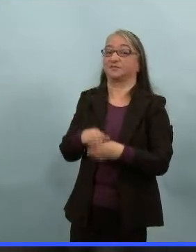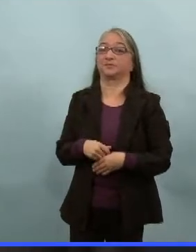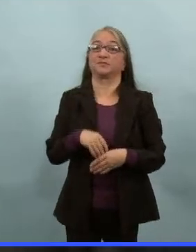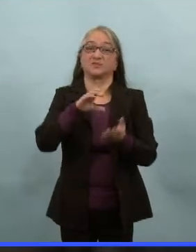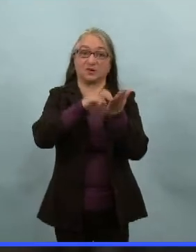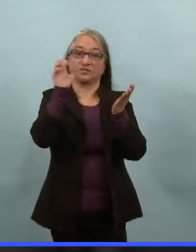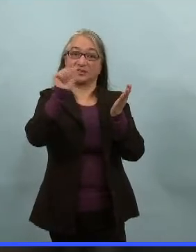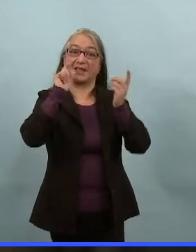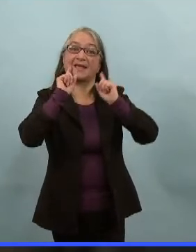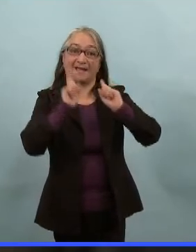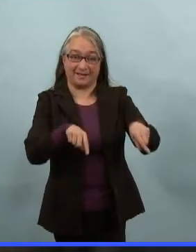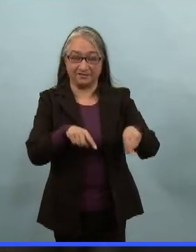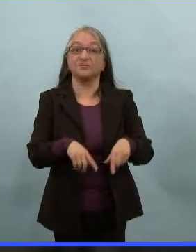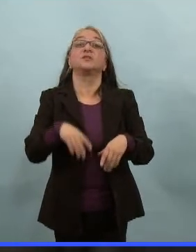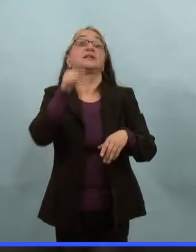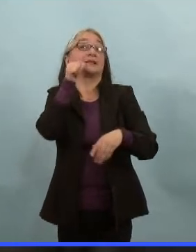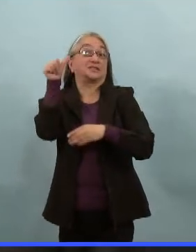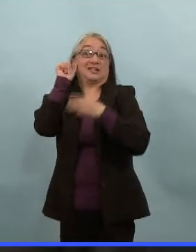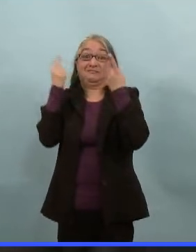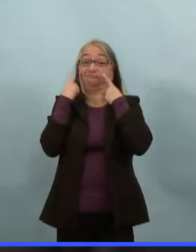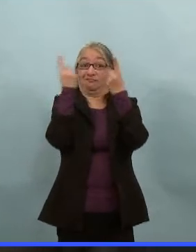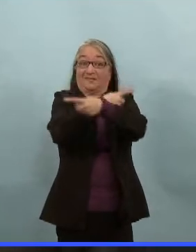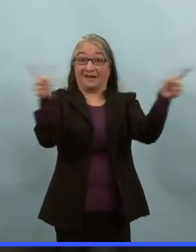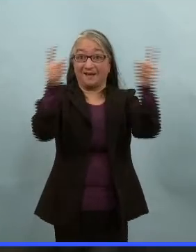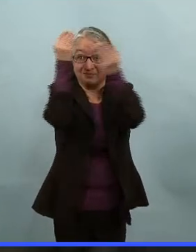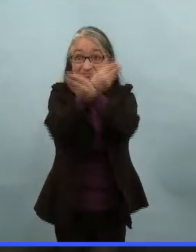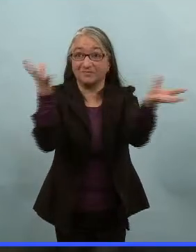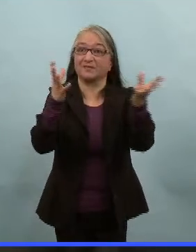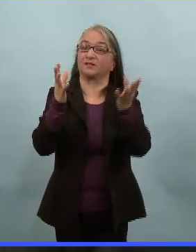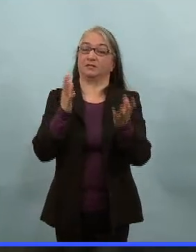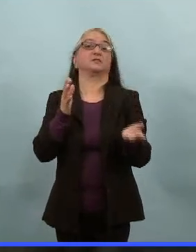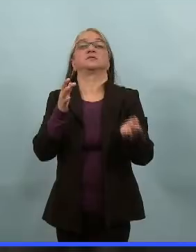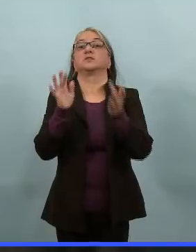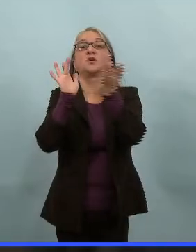contact management within the school setting so there are meetings happening today in relation